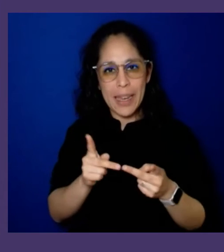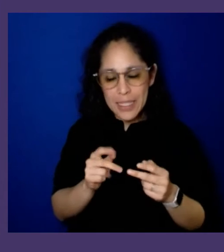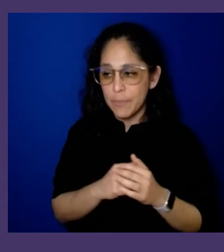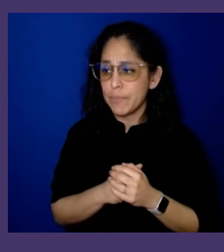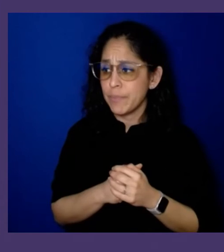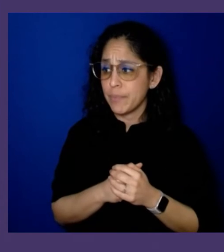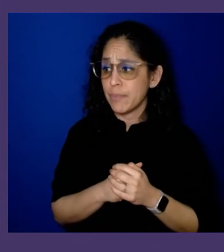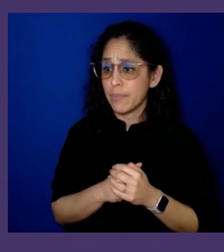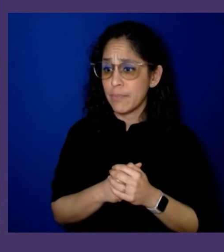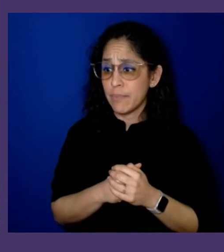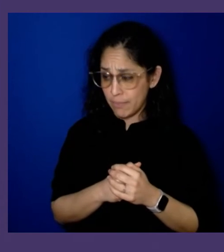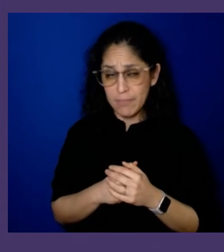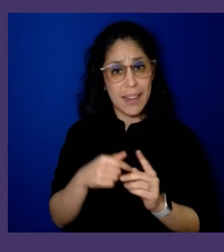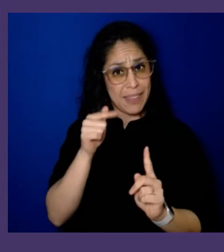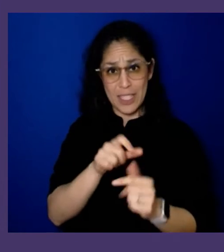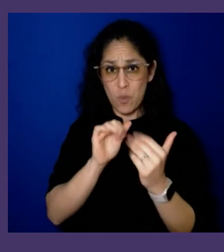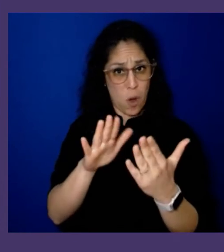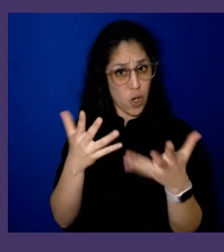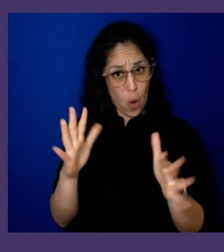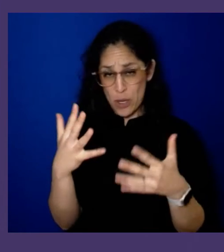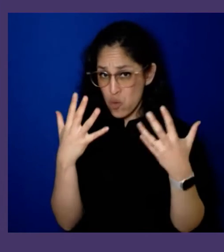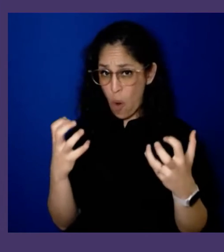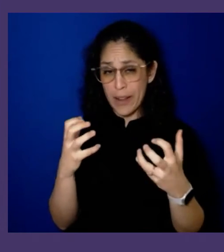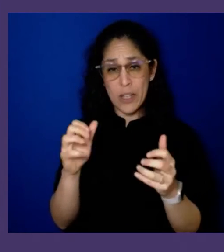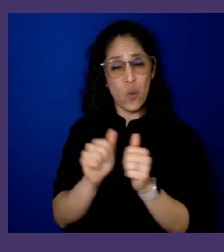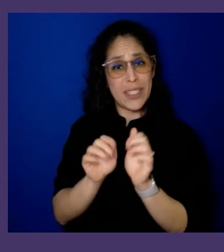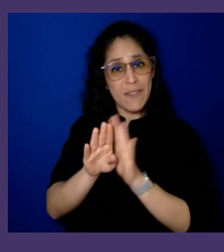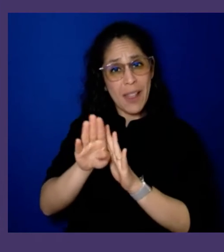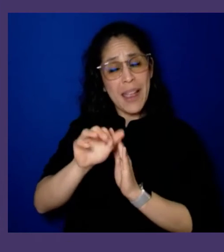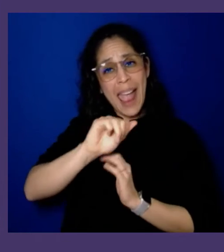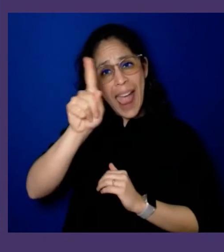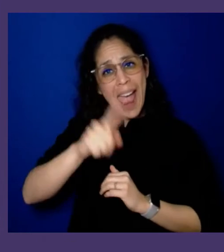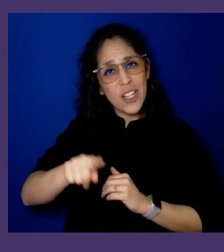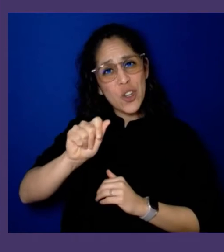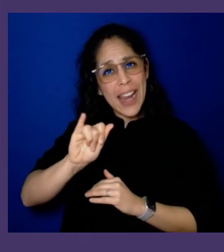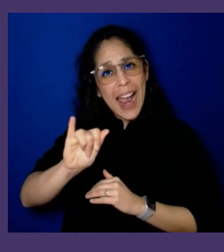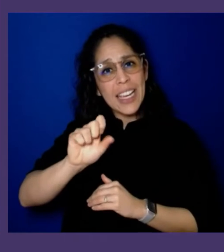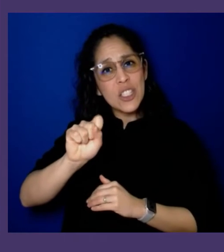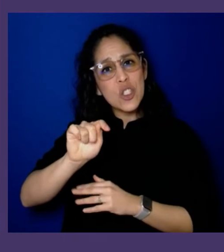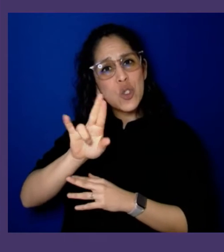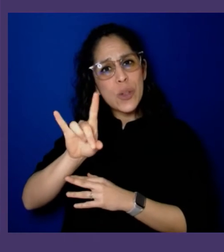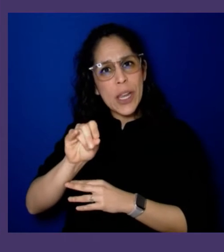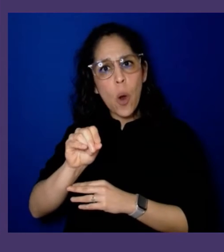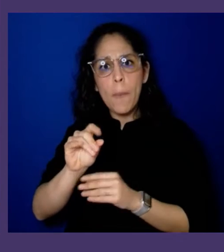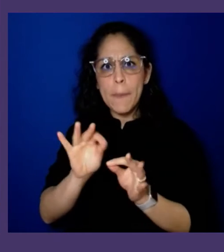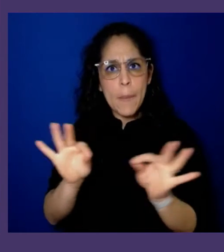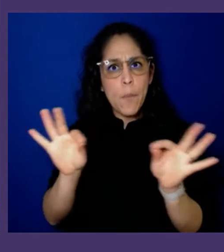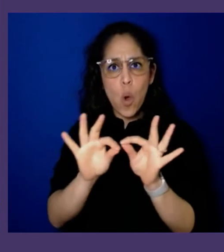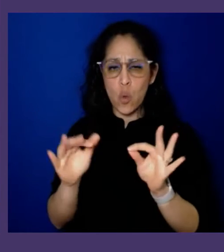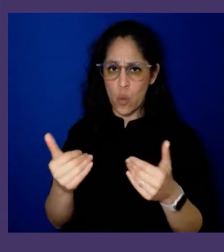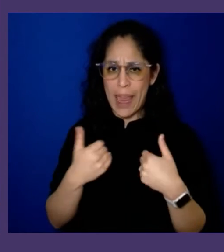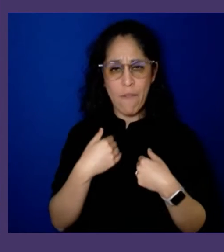such an approach to the development of Azure AI Studio, but we needed a dedicated partner to work with us. As Heather already mentioned,